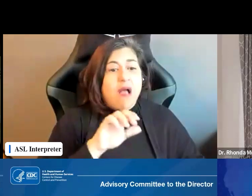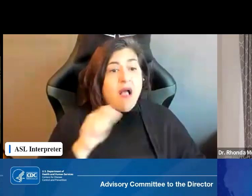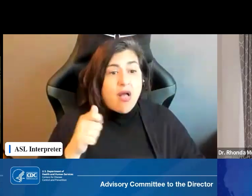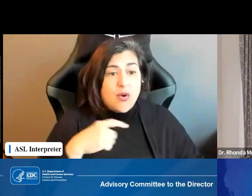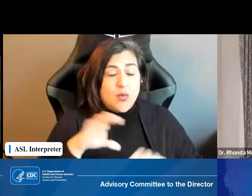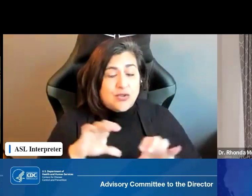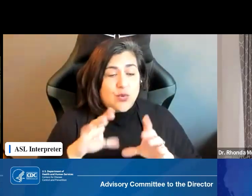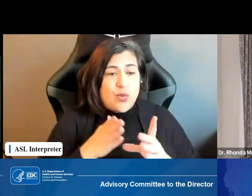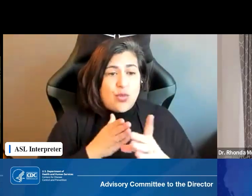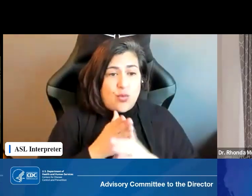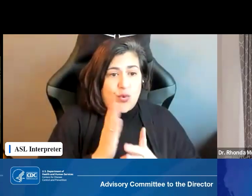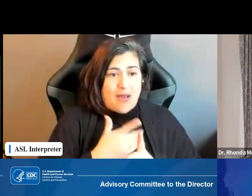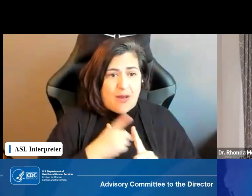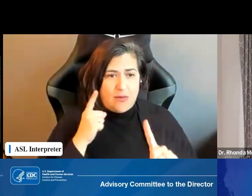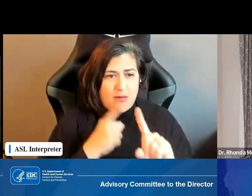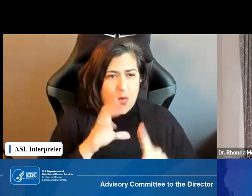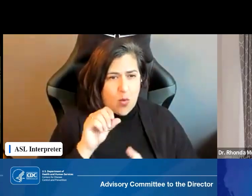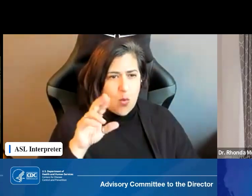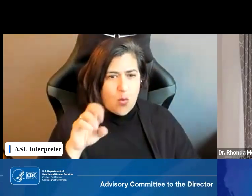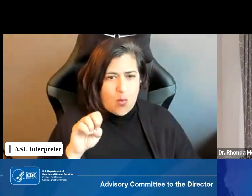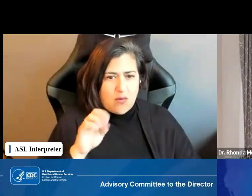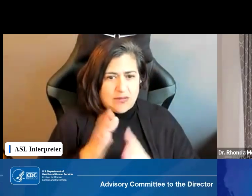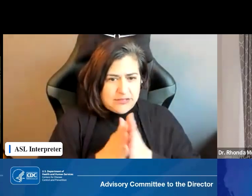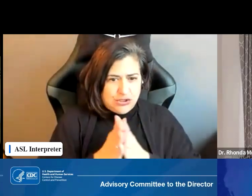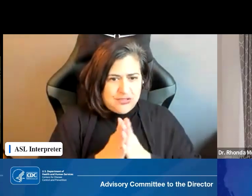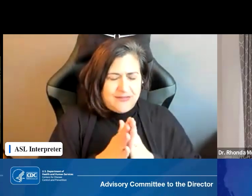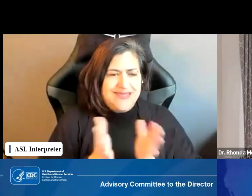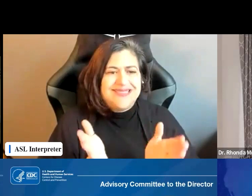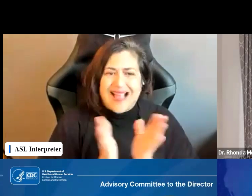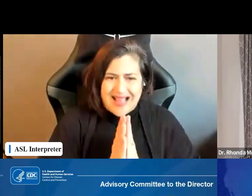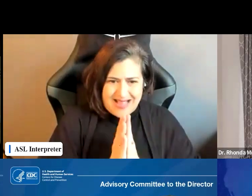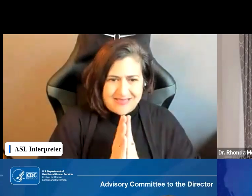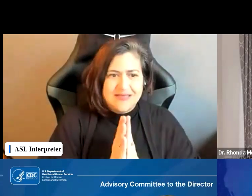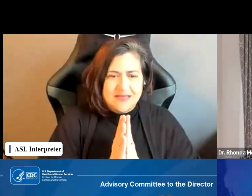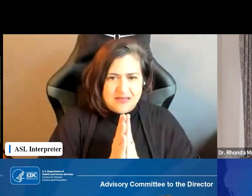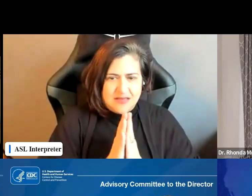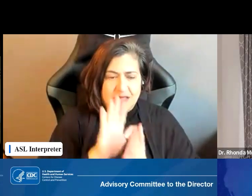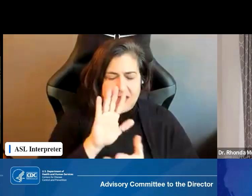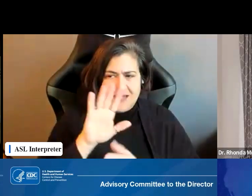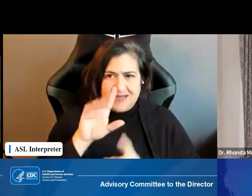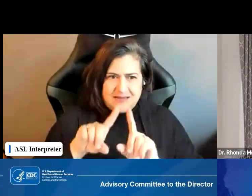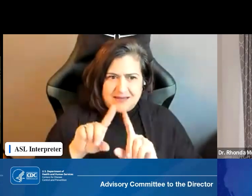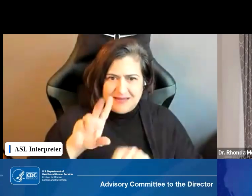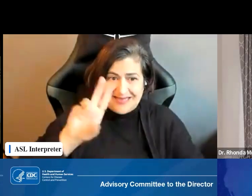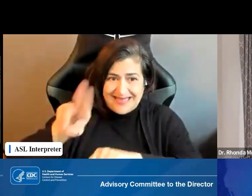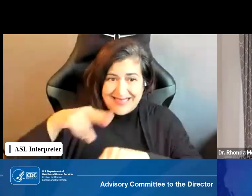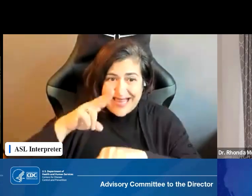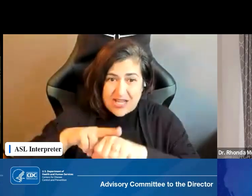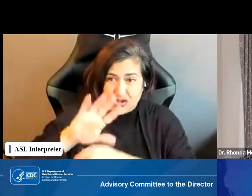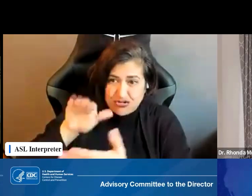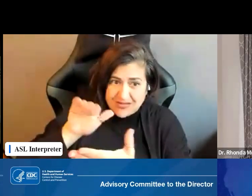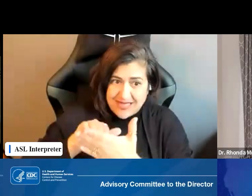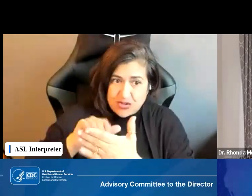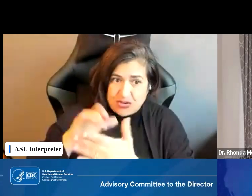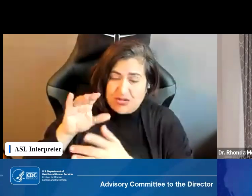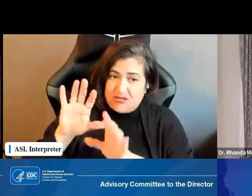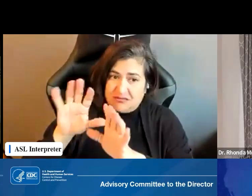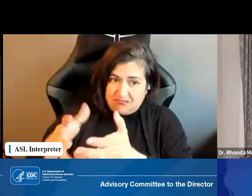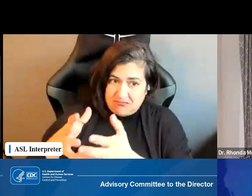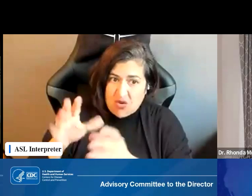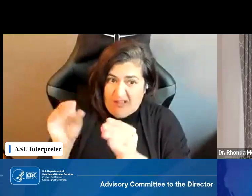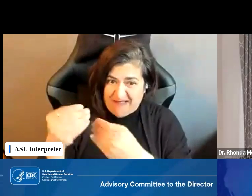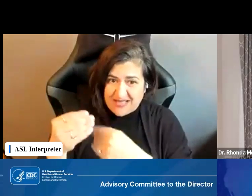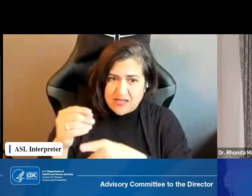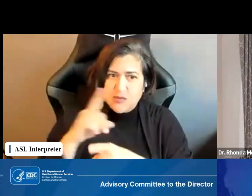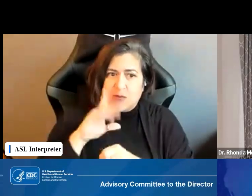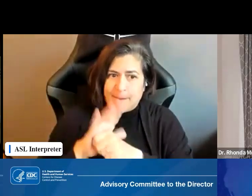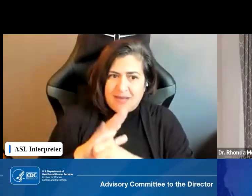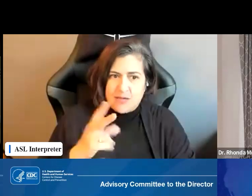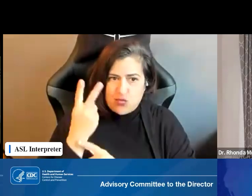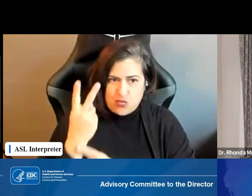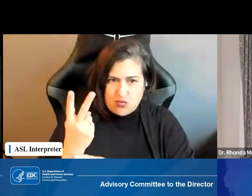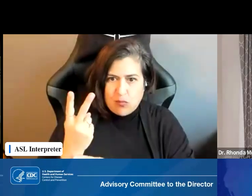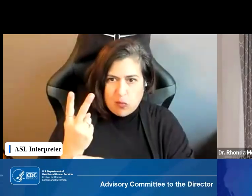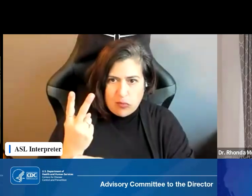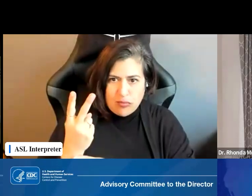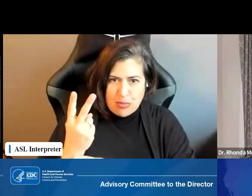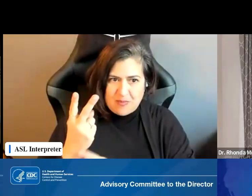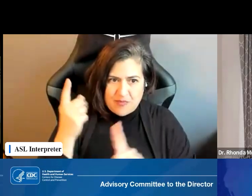to ask the National Centers Institute and Offices to commit to two goals